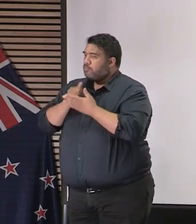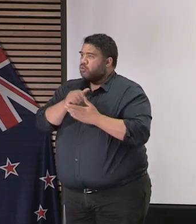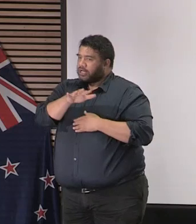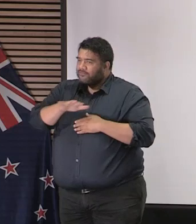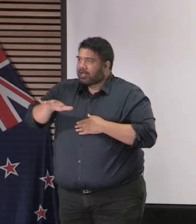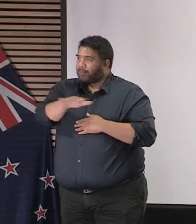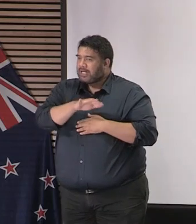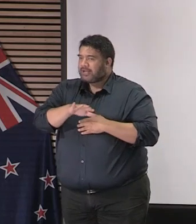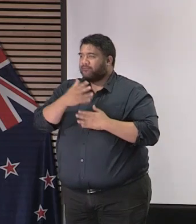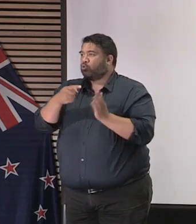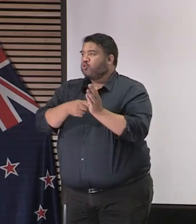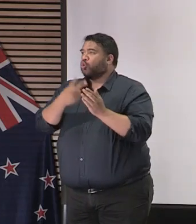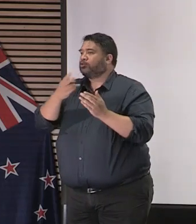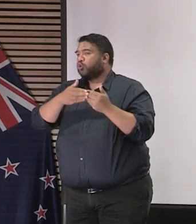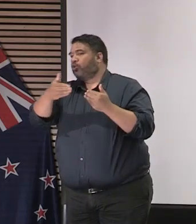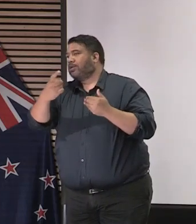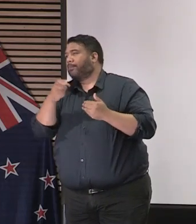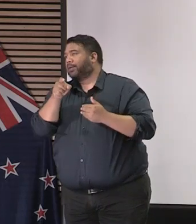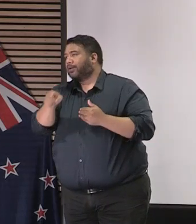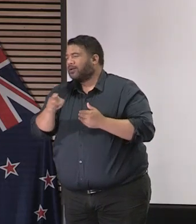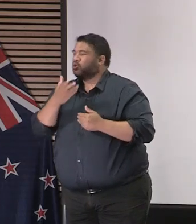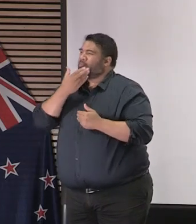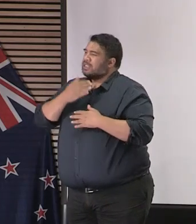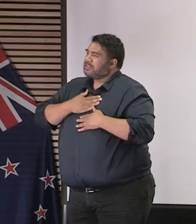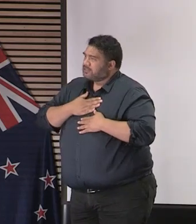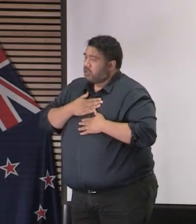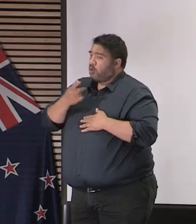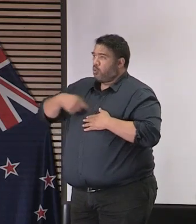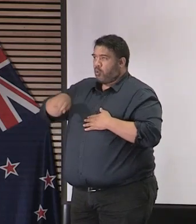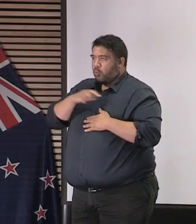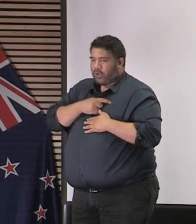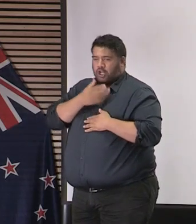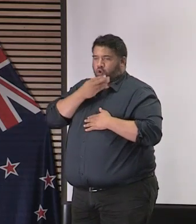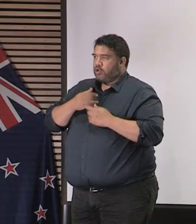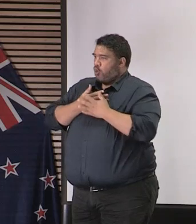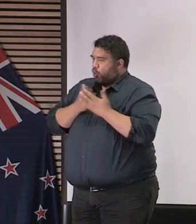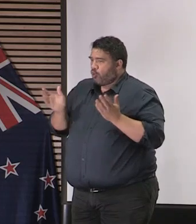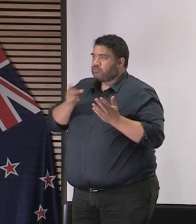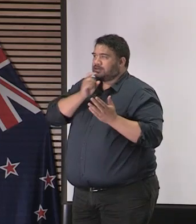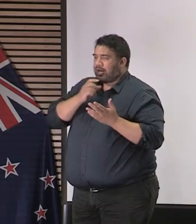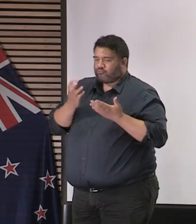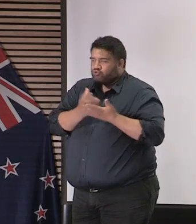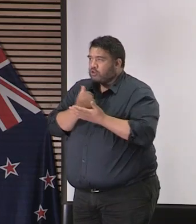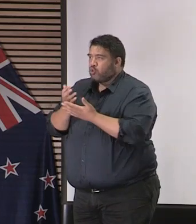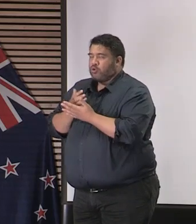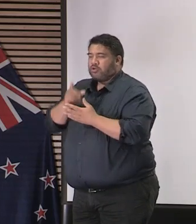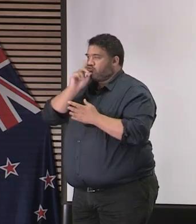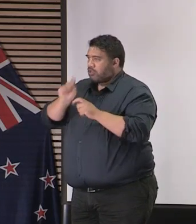As family, learners and schools are increasingly focused on preparations for term 2, we do want to reassure